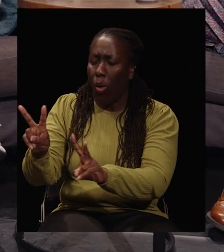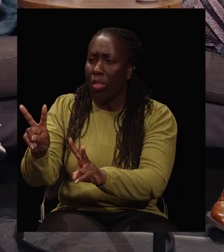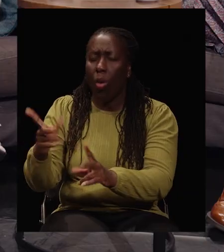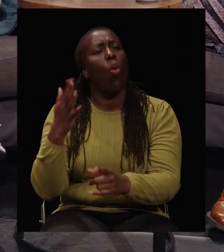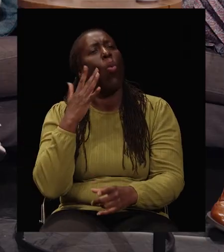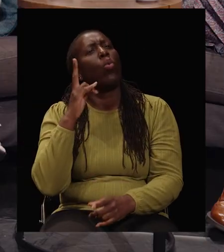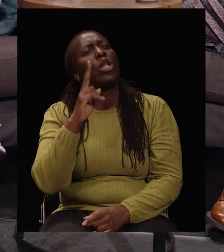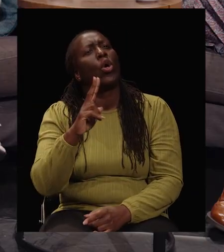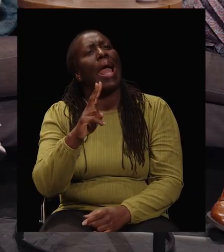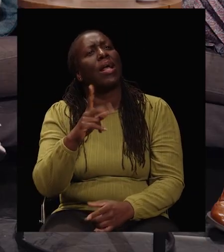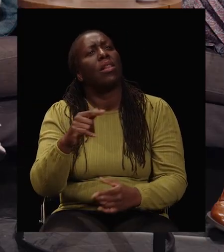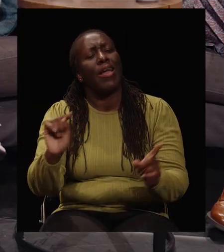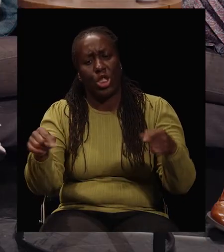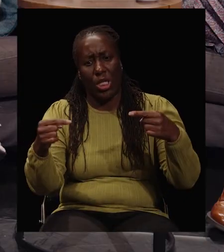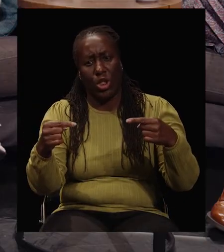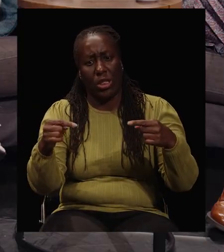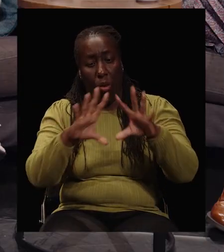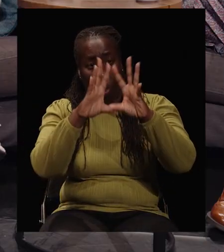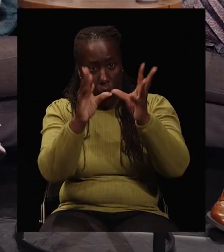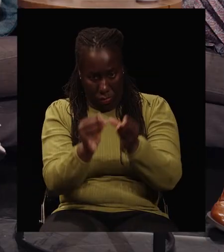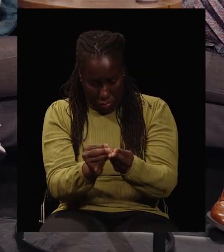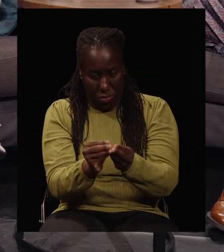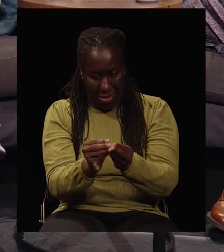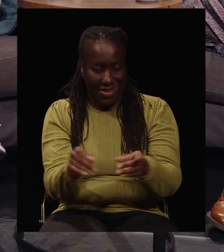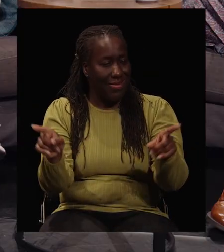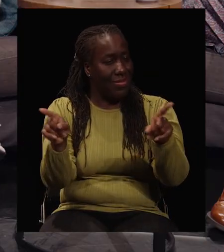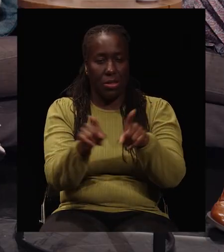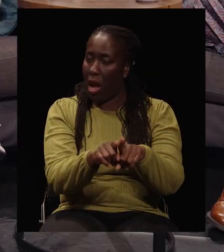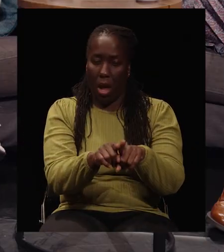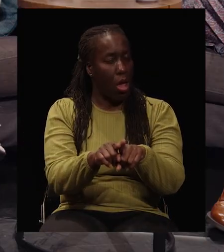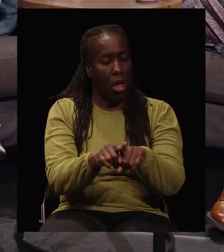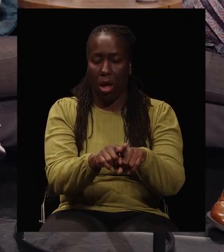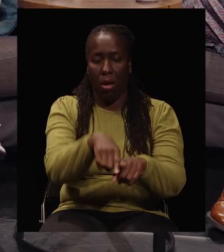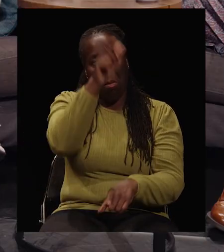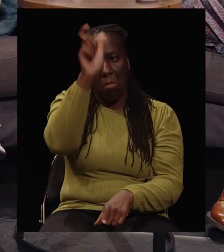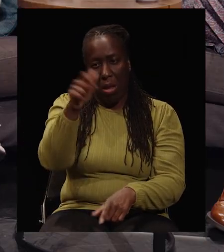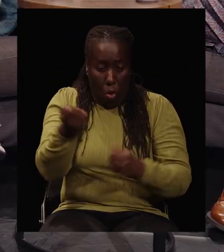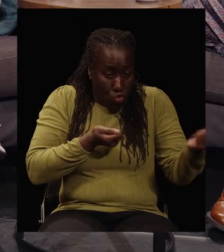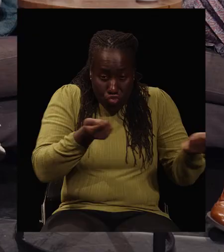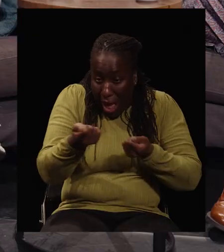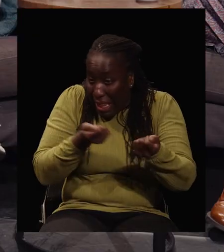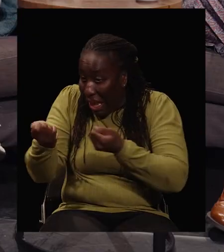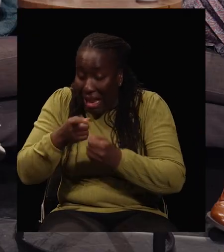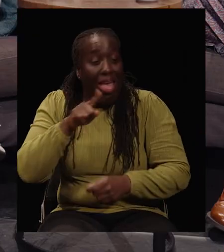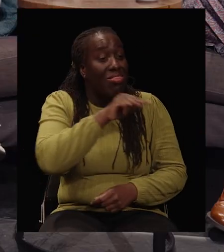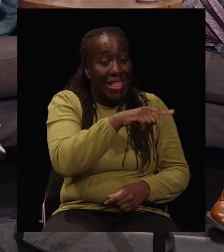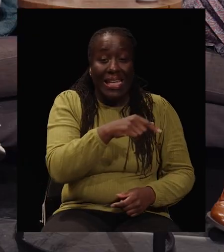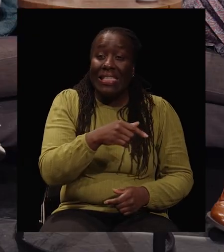across holistically, it's the same kinds of people running all these institutions and industries. And that's not an attack, right?